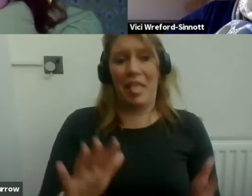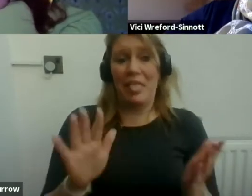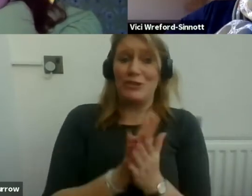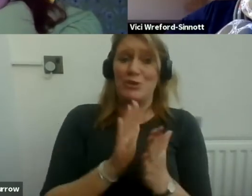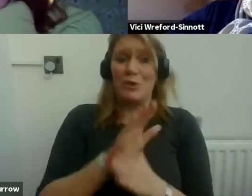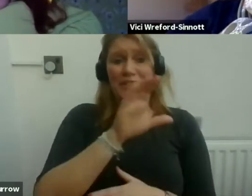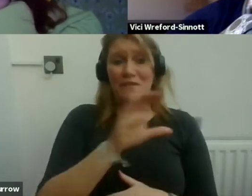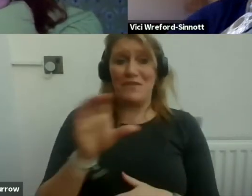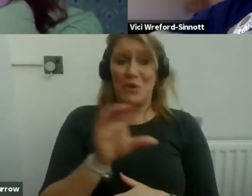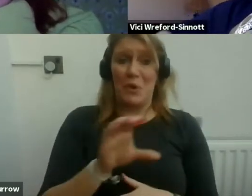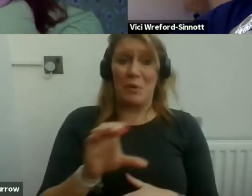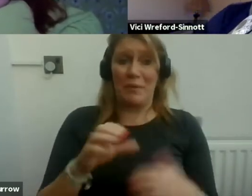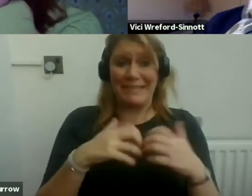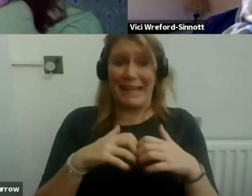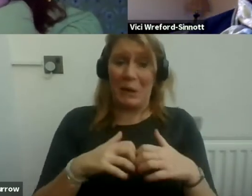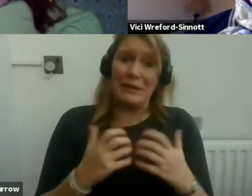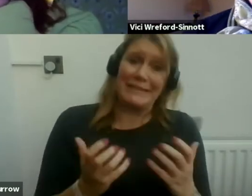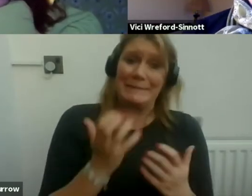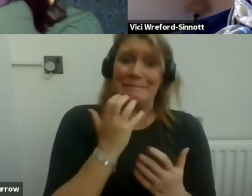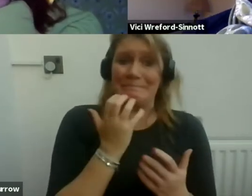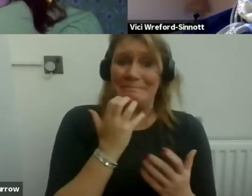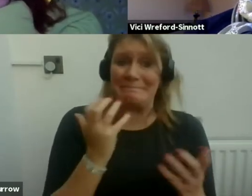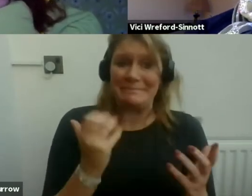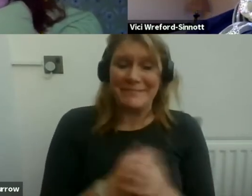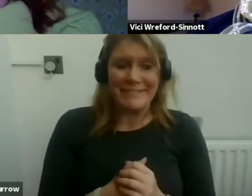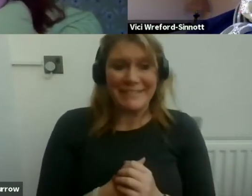technology. Absolutely.